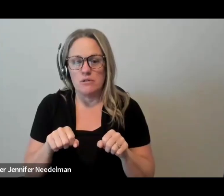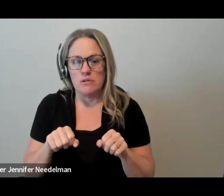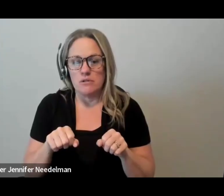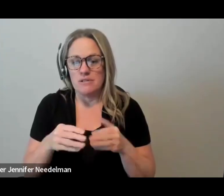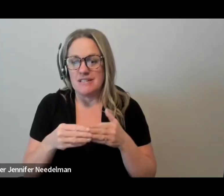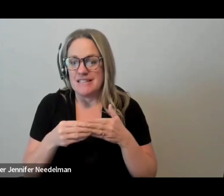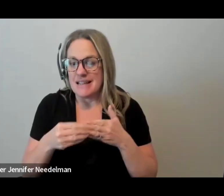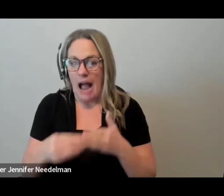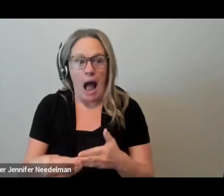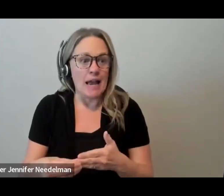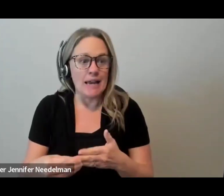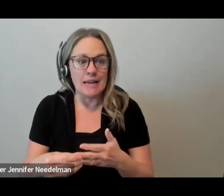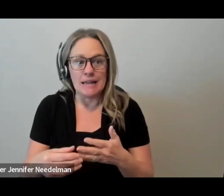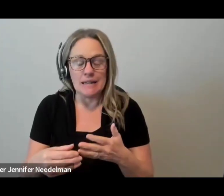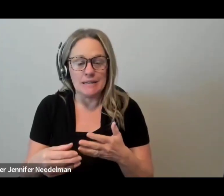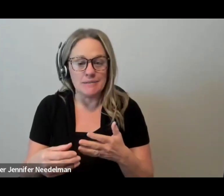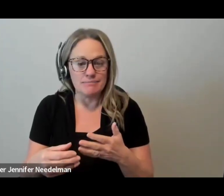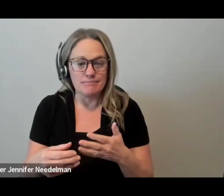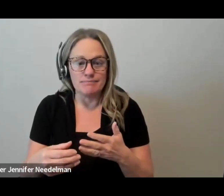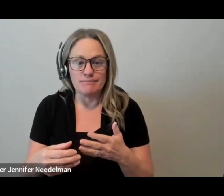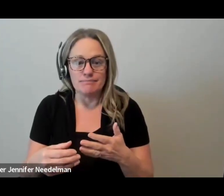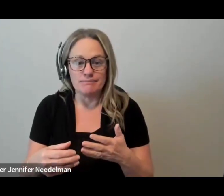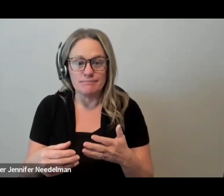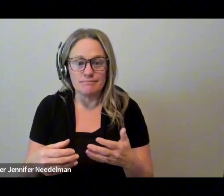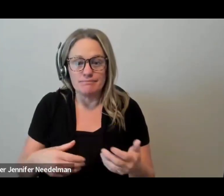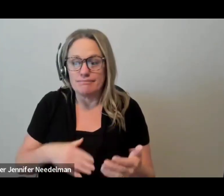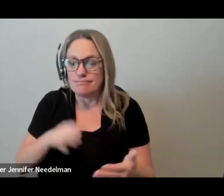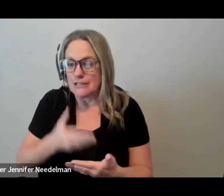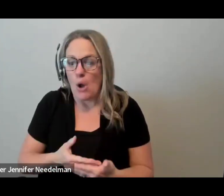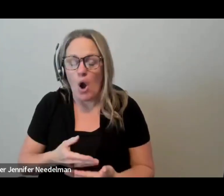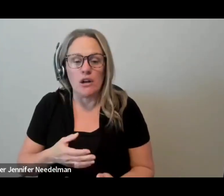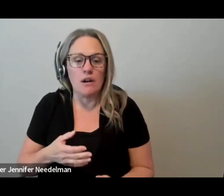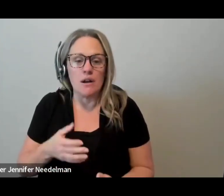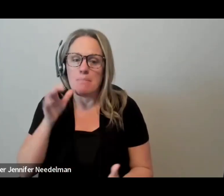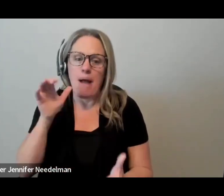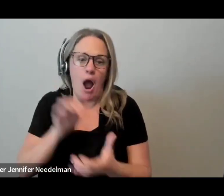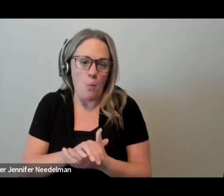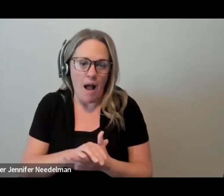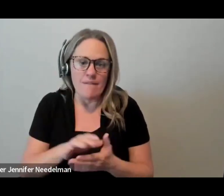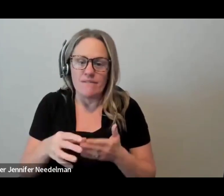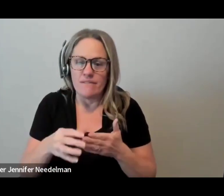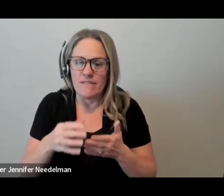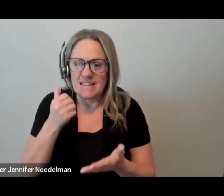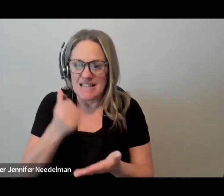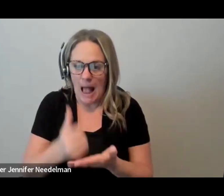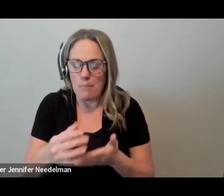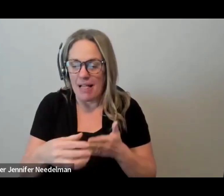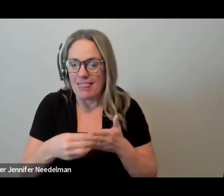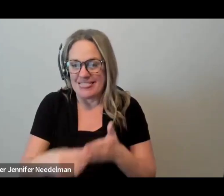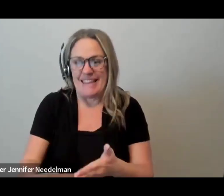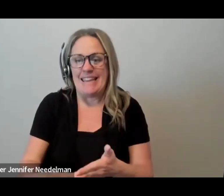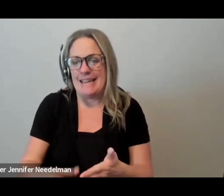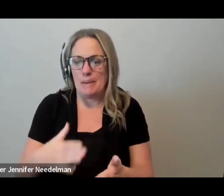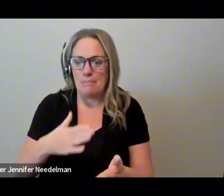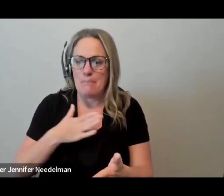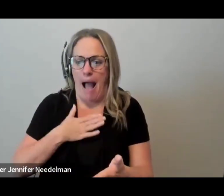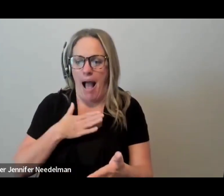by her shoulders or, you know, she's, she's helped lead me to where the level of advocacy that I, that I have.